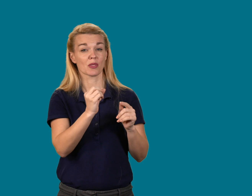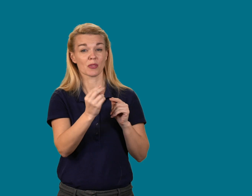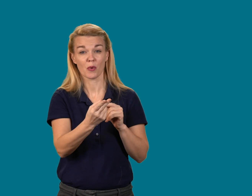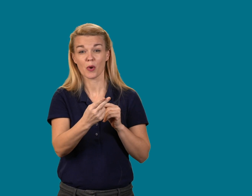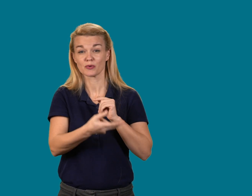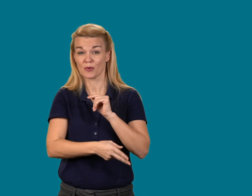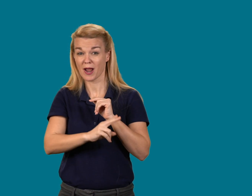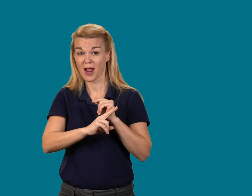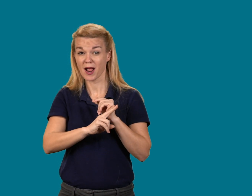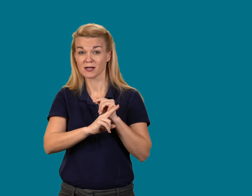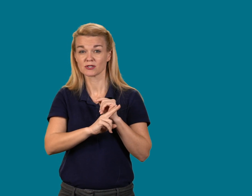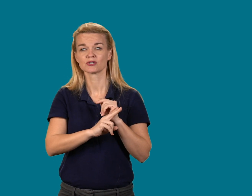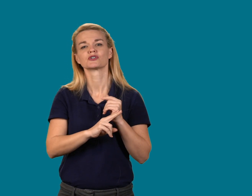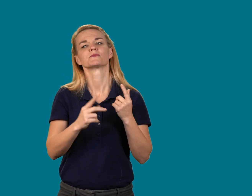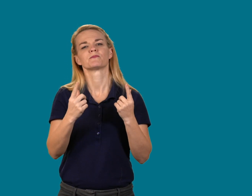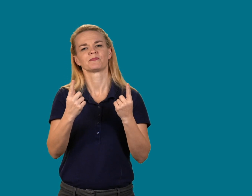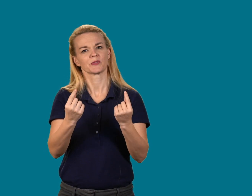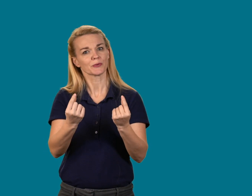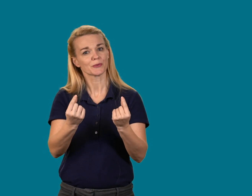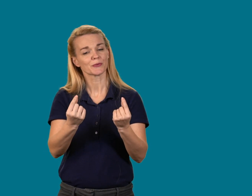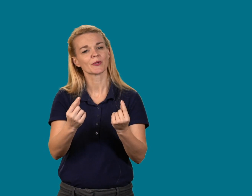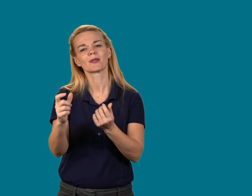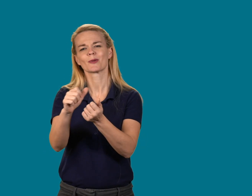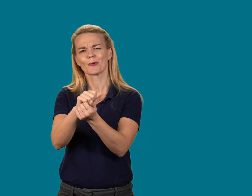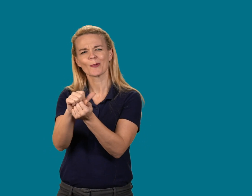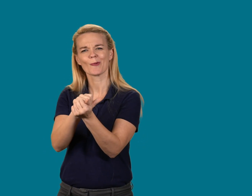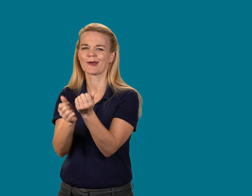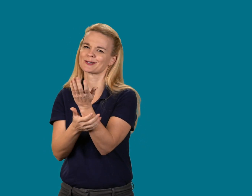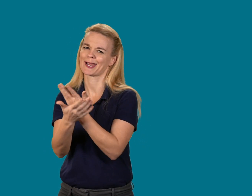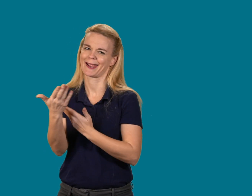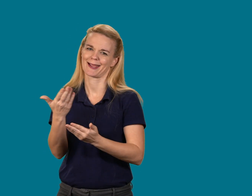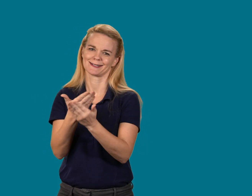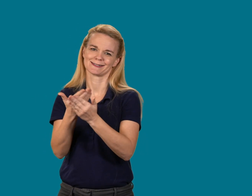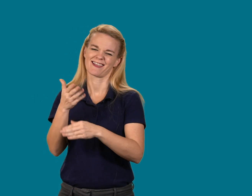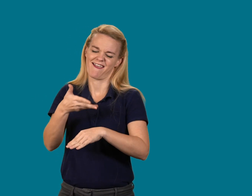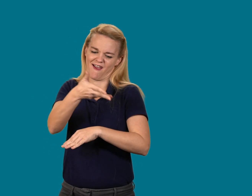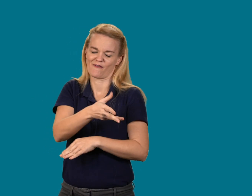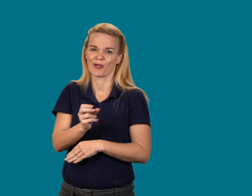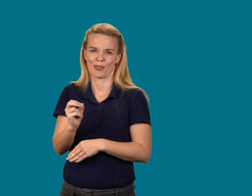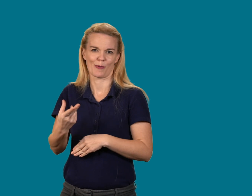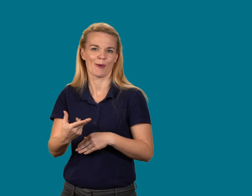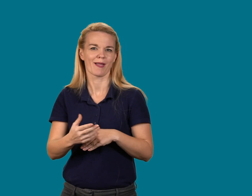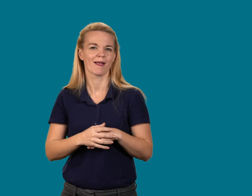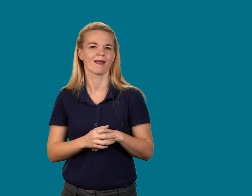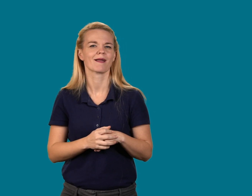used by the person who is sick and after disposing of trash.